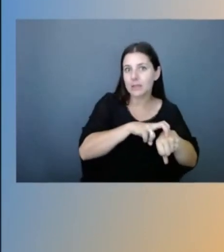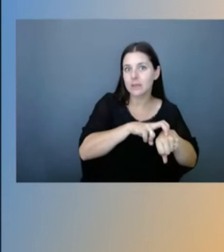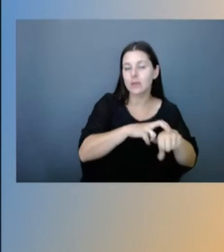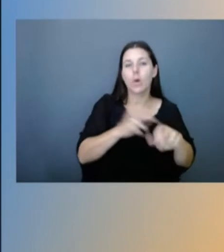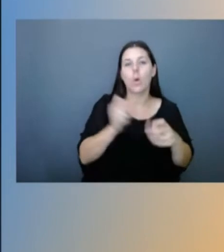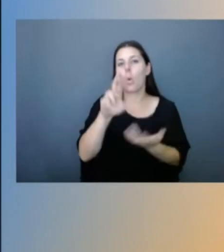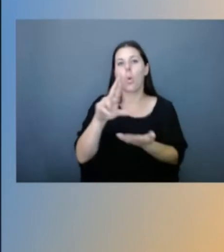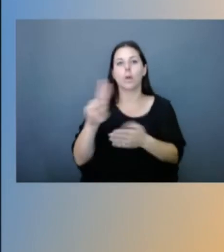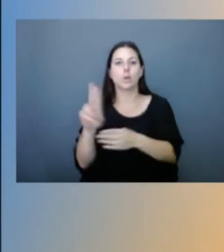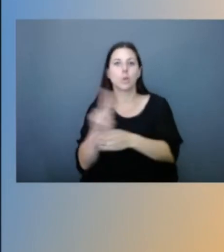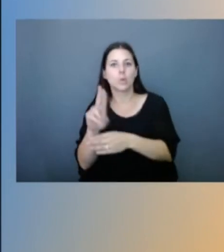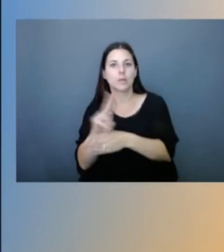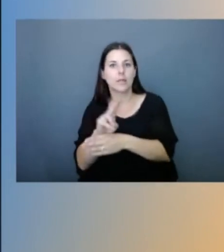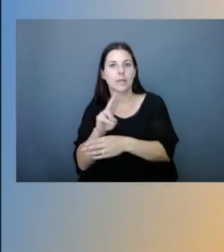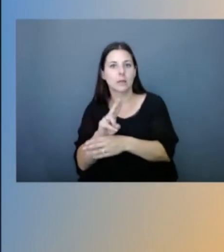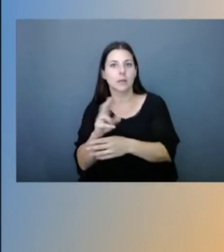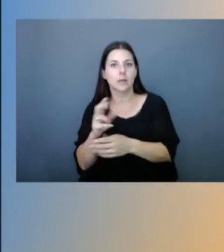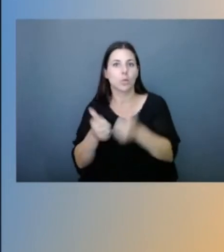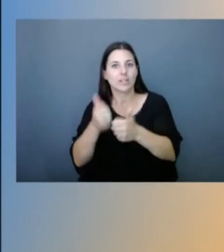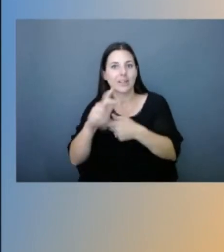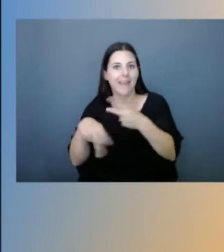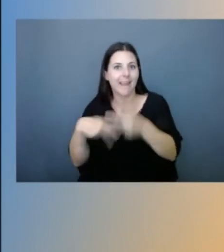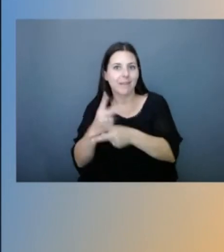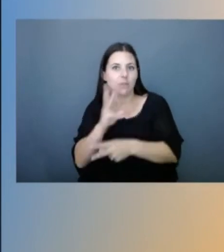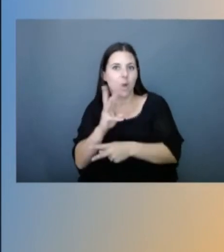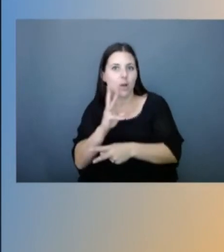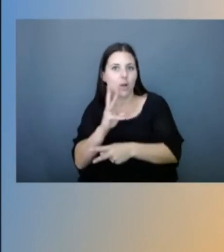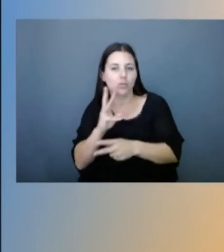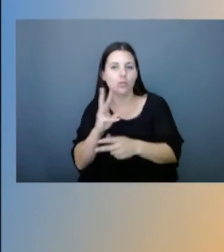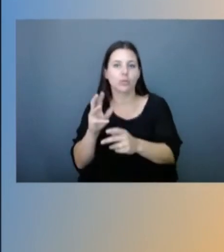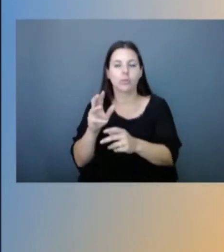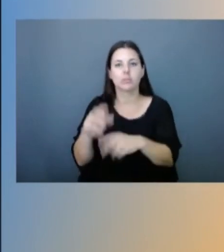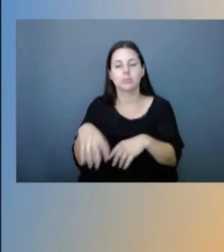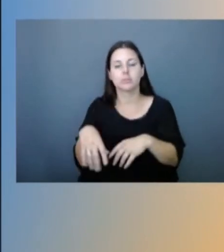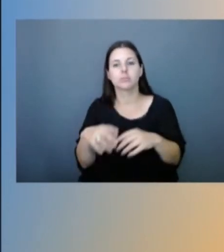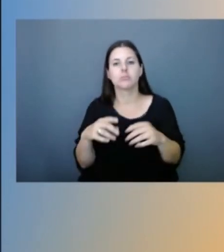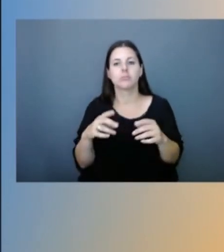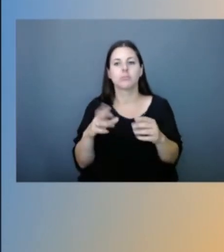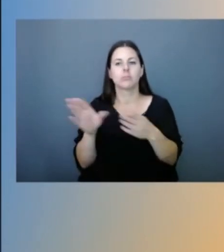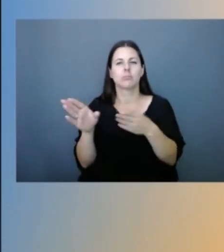is super important. So just to switch gears a little bit. How can customers take advantage